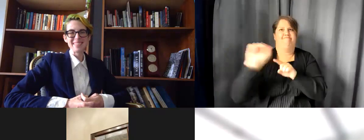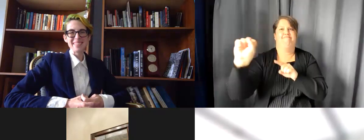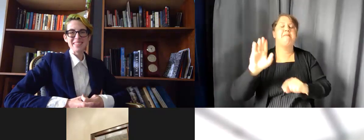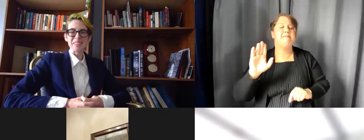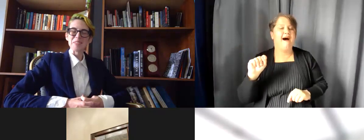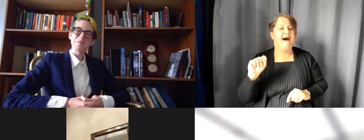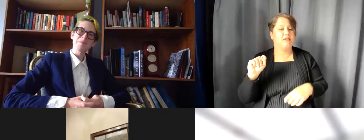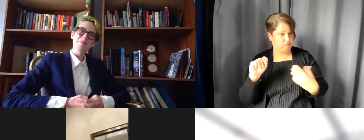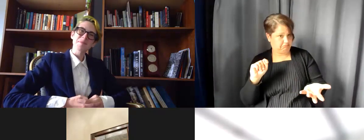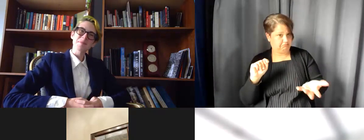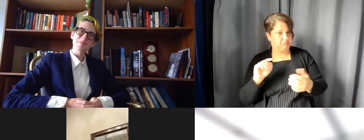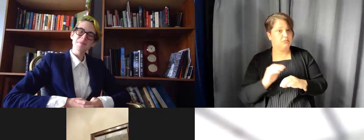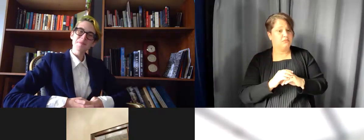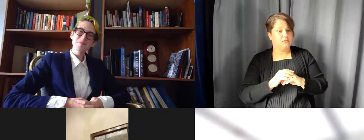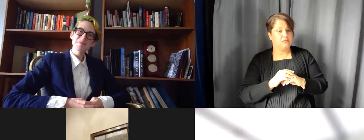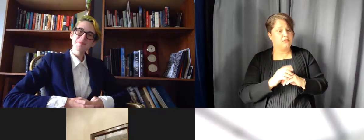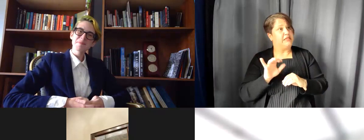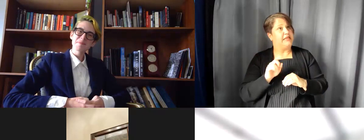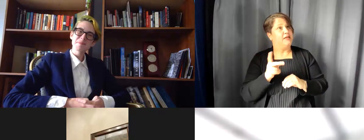Jordan Radford: did it so like, teach you anything or